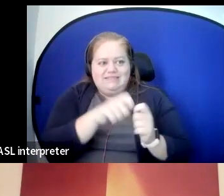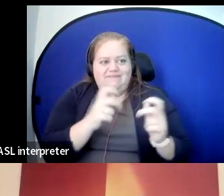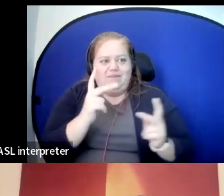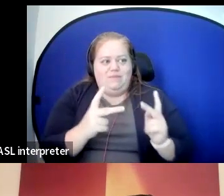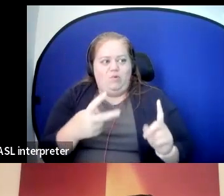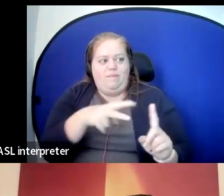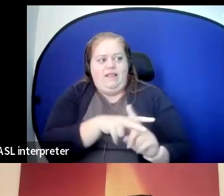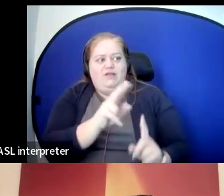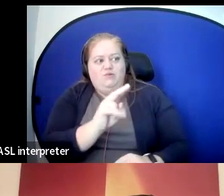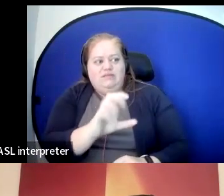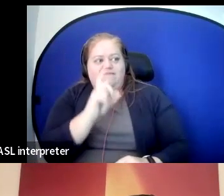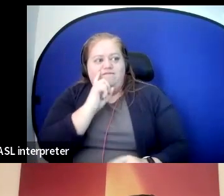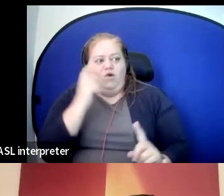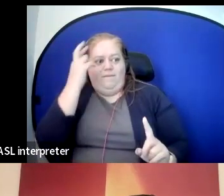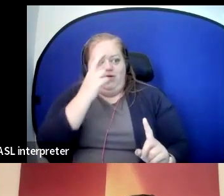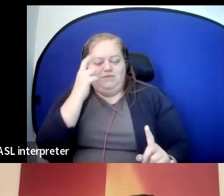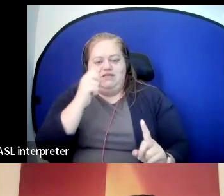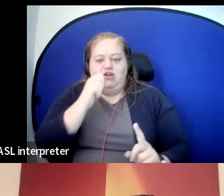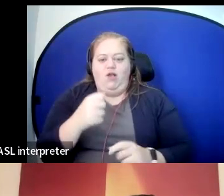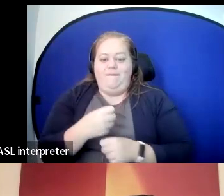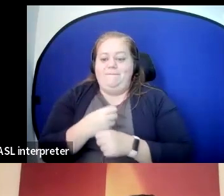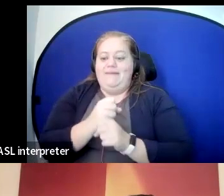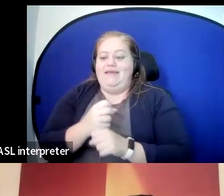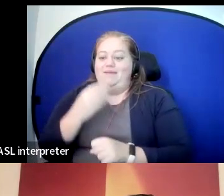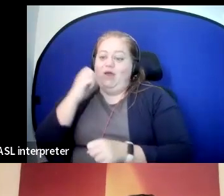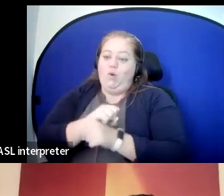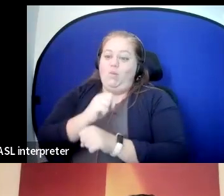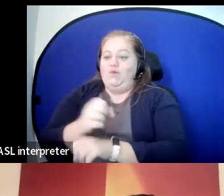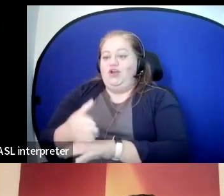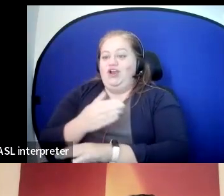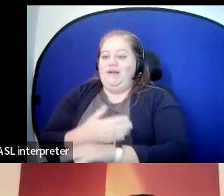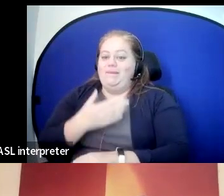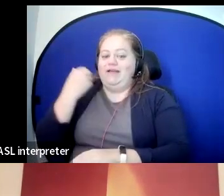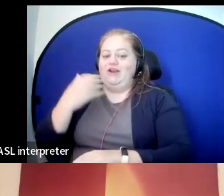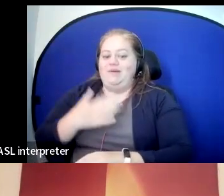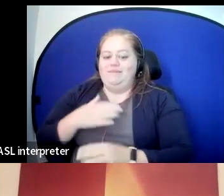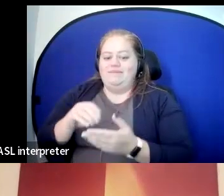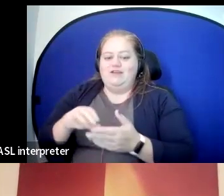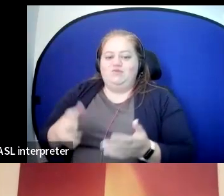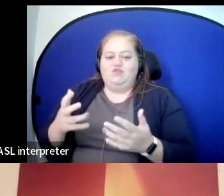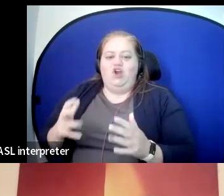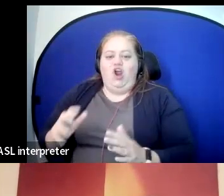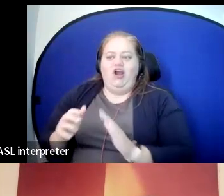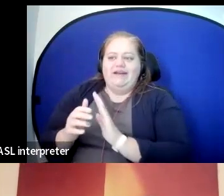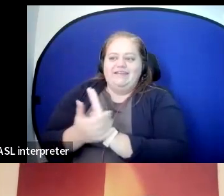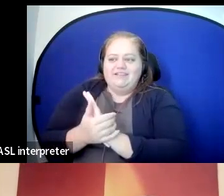on making my homework better. My students are already fantastic at cheating. They don't need to get better at that.